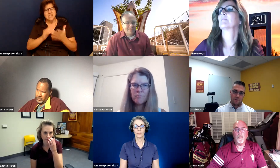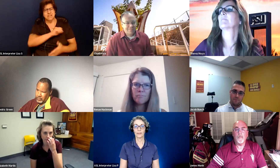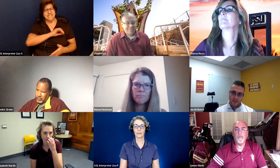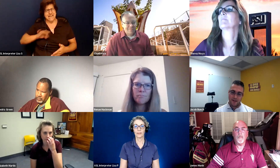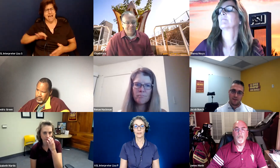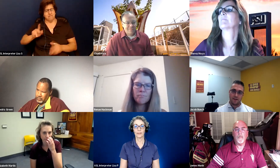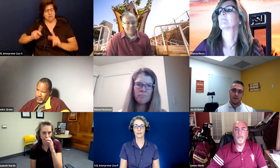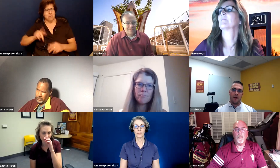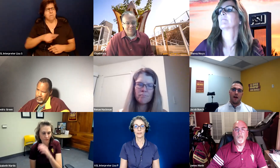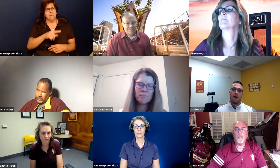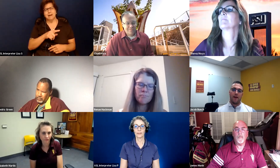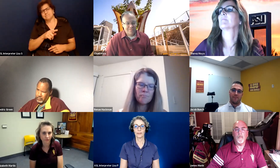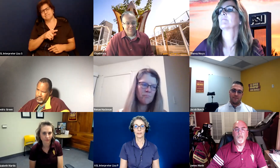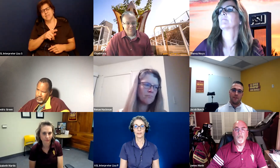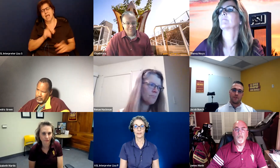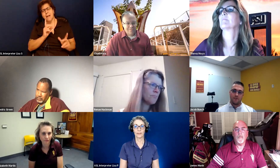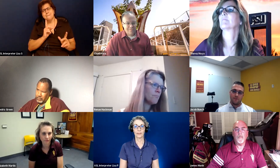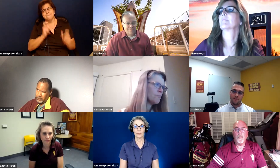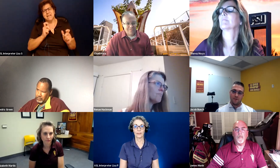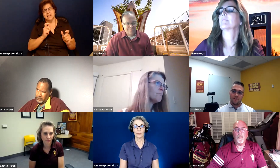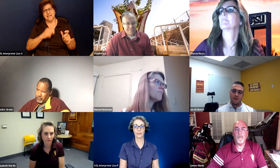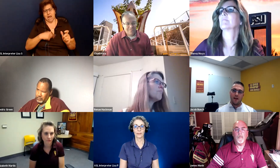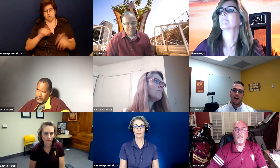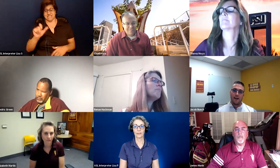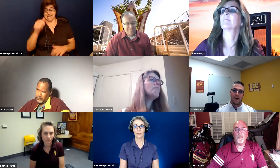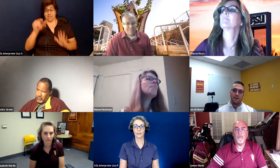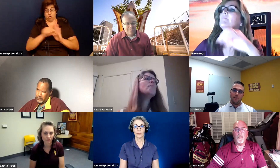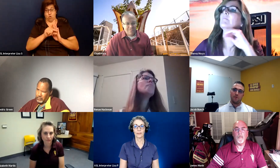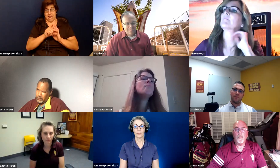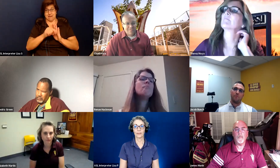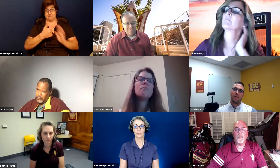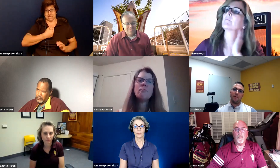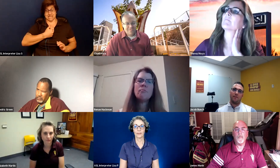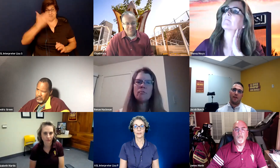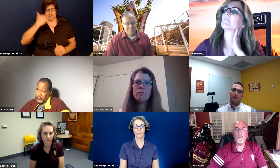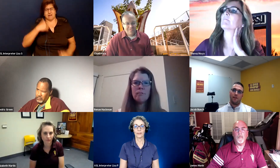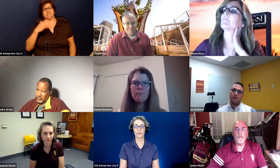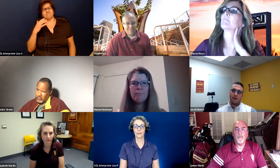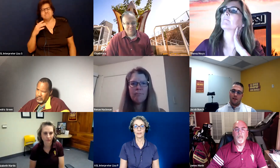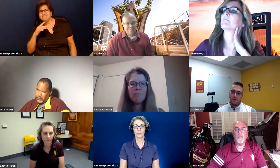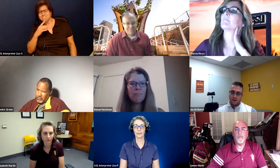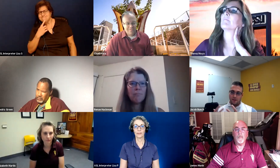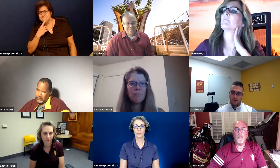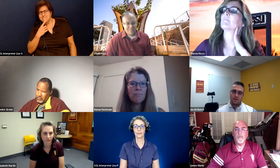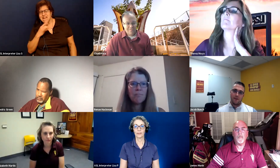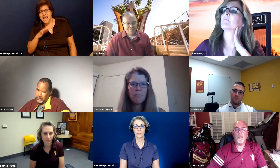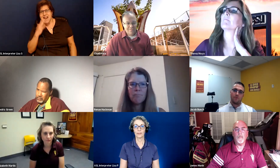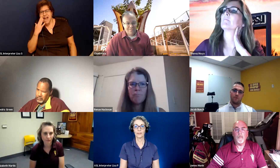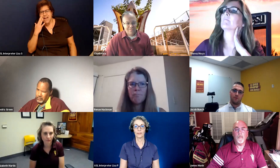Immediately as a 10th grade student, I knew something in me was to...